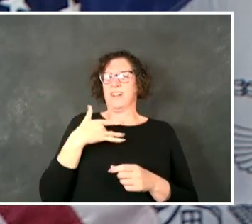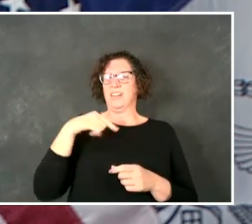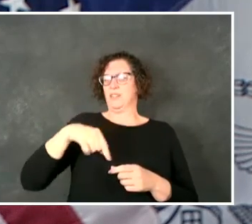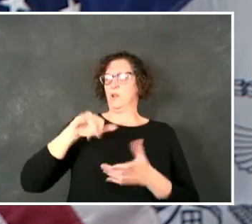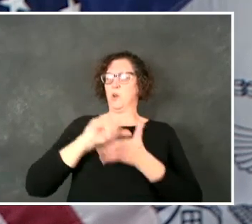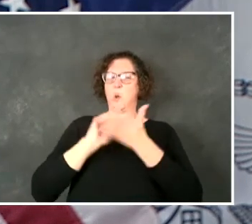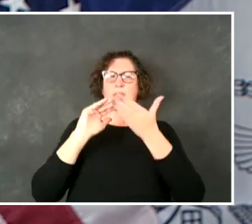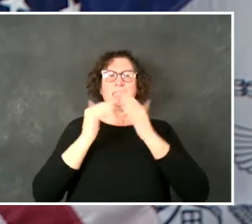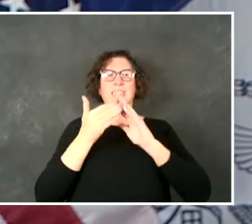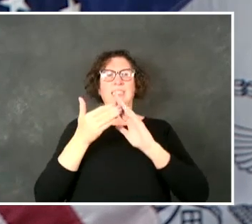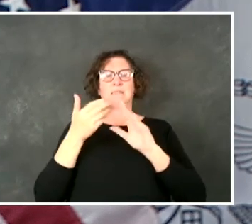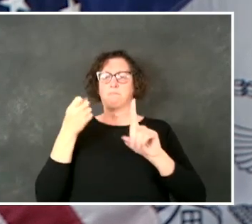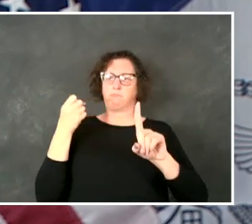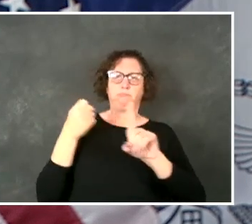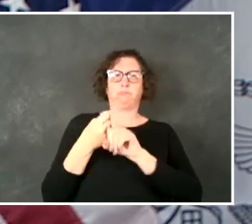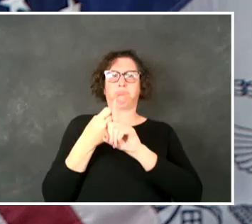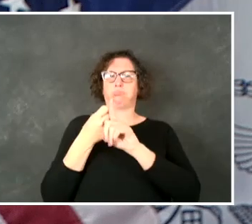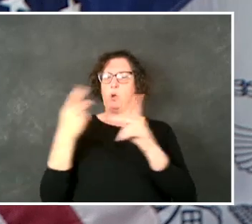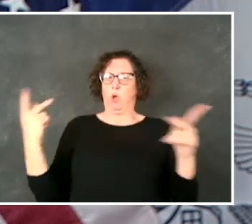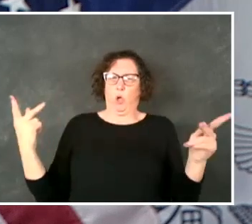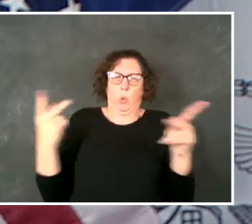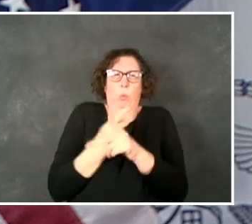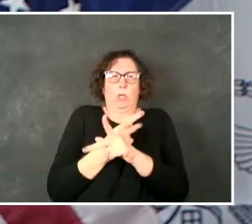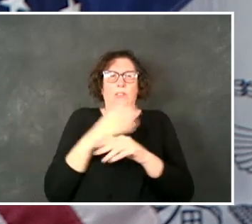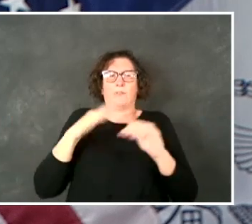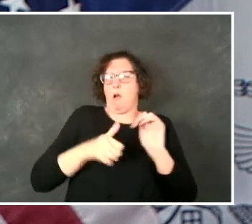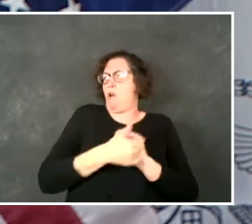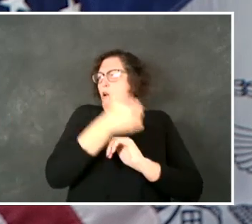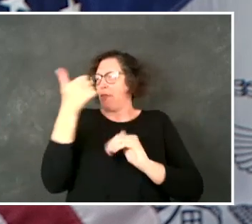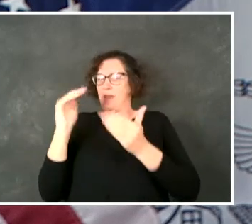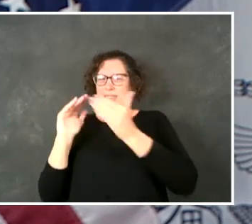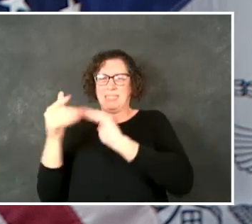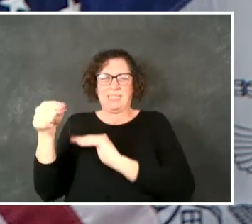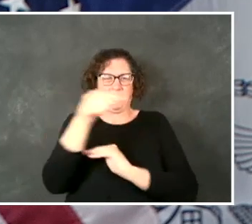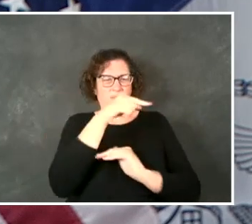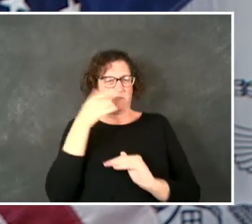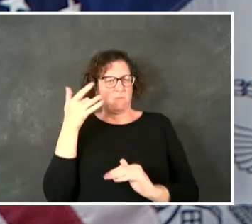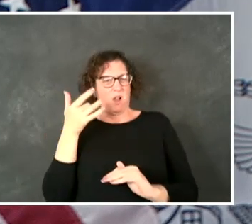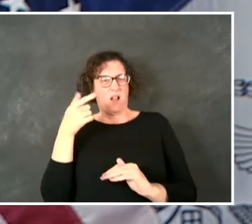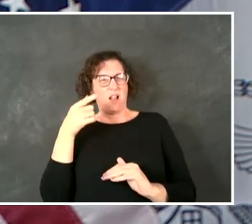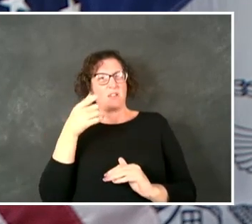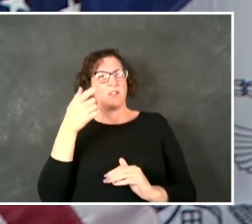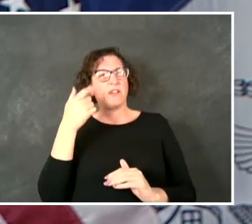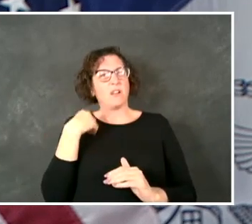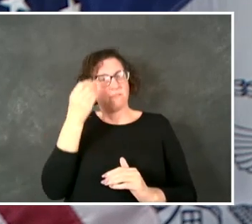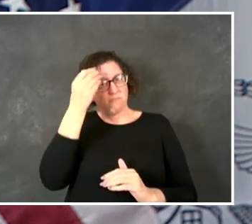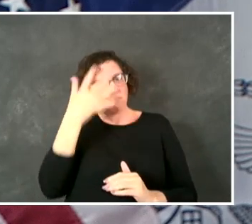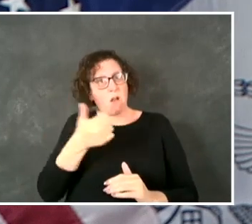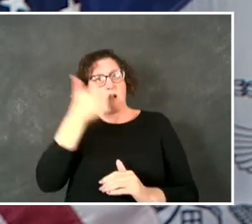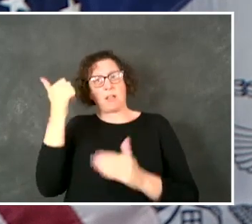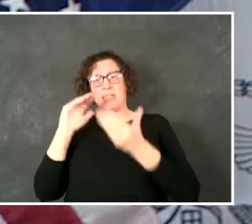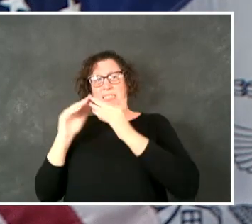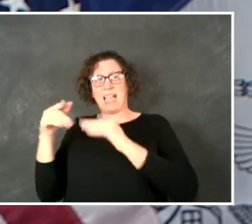SUCH AN EPICENTER FOR THIS PANDEMIC, BEYOND